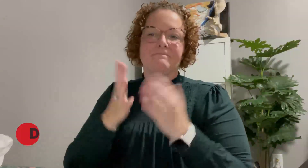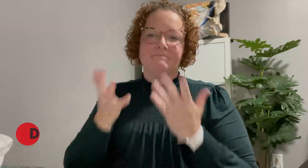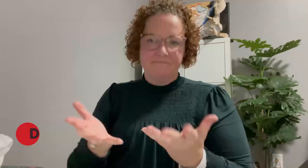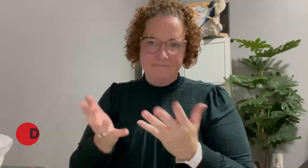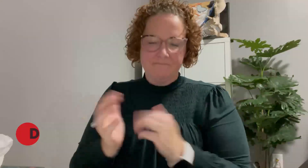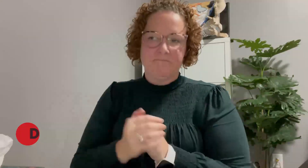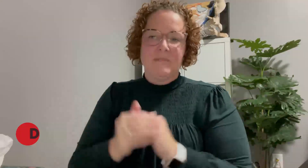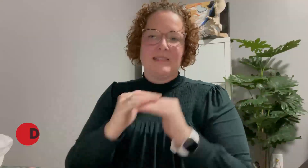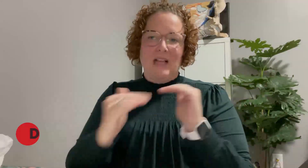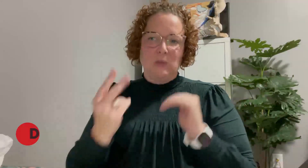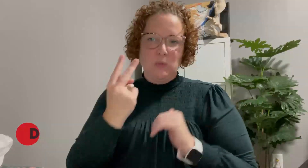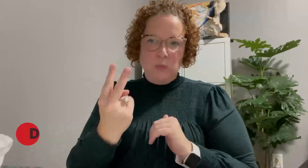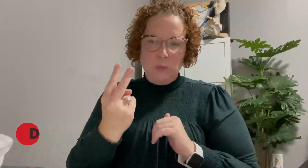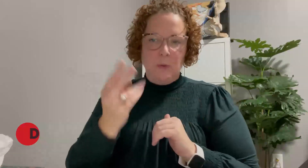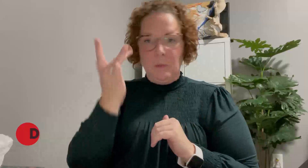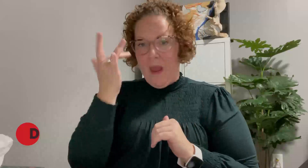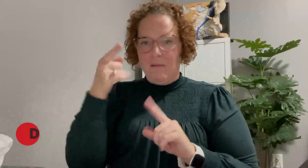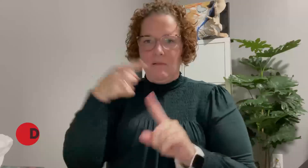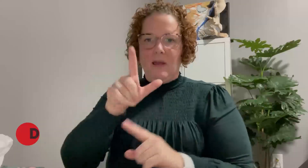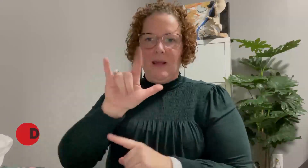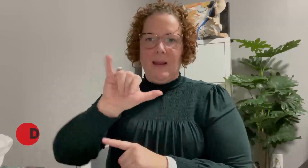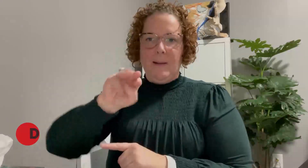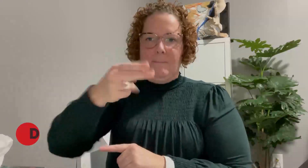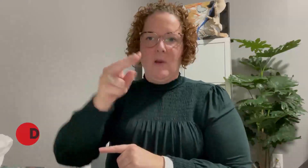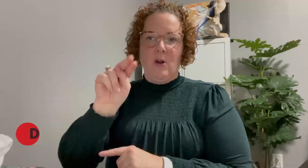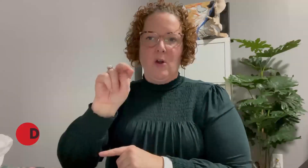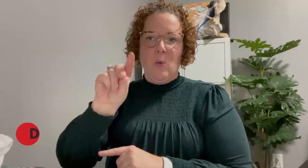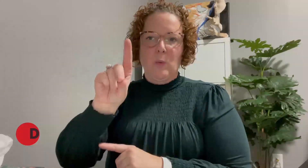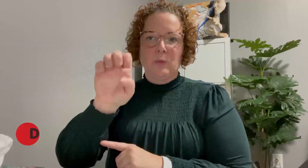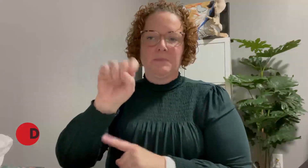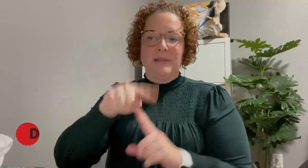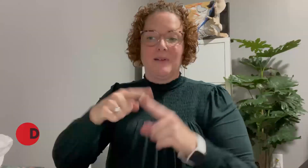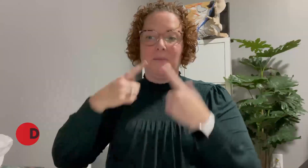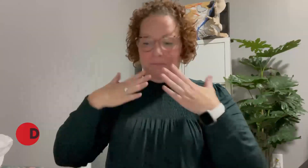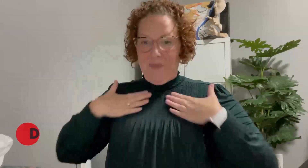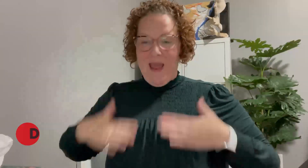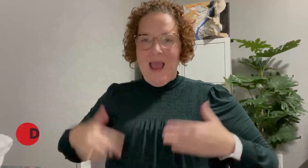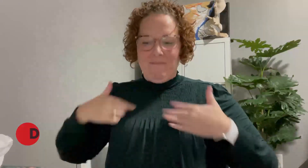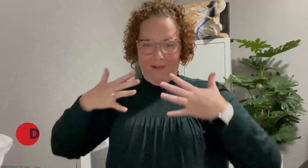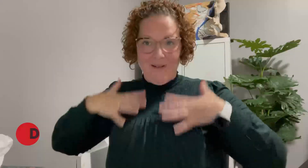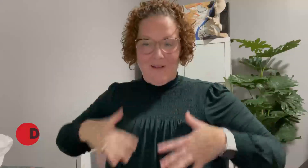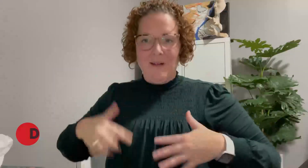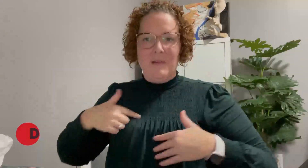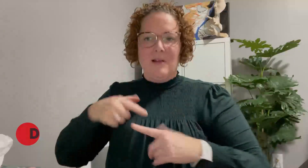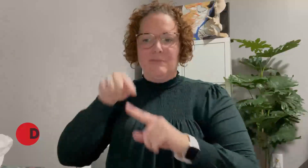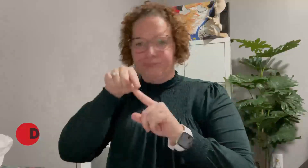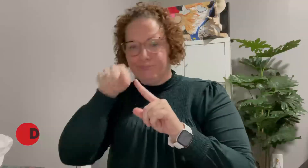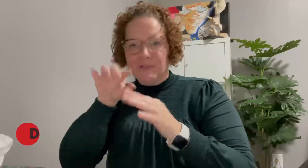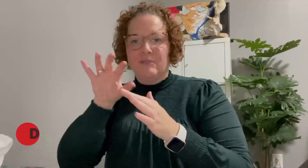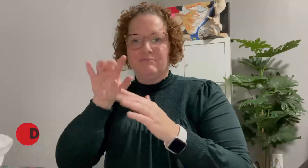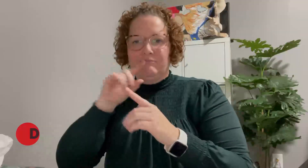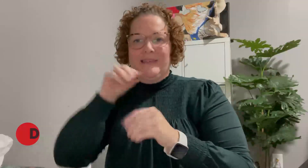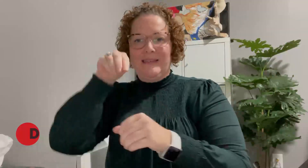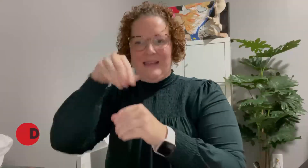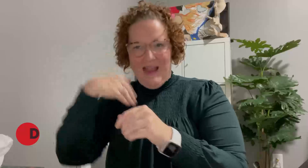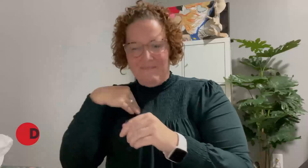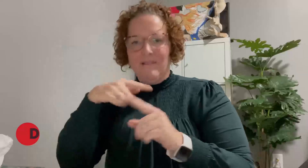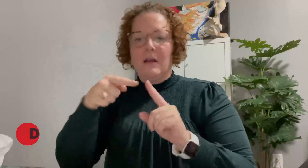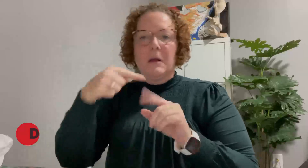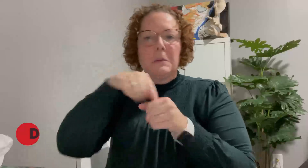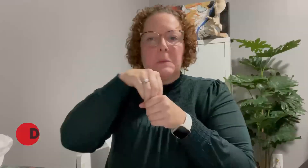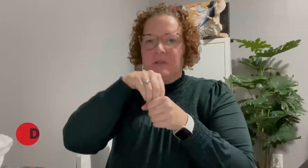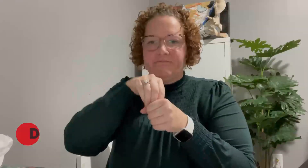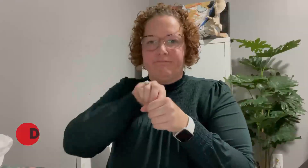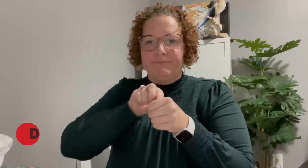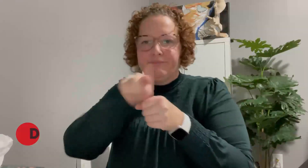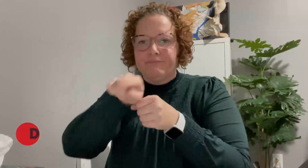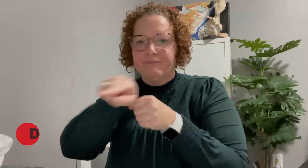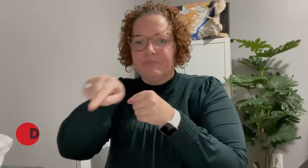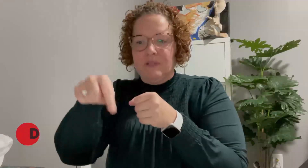The cancer was at stage 2 because it had spread to a few nearby lymph nodes.